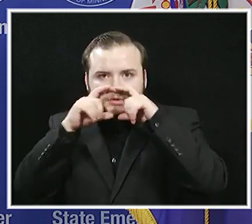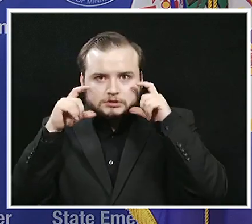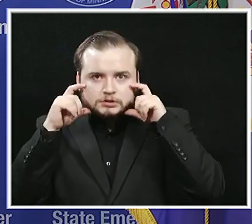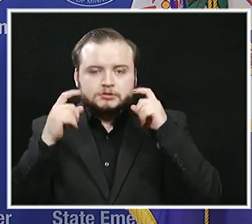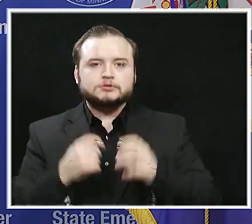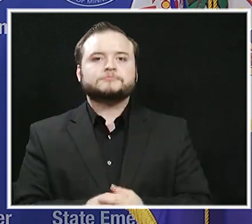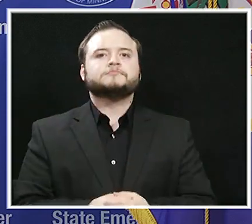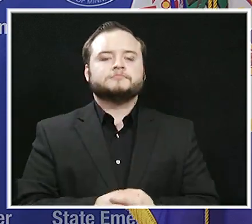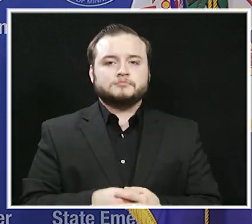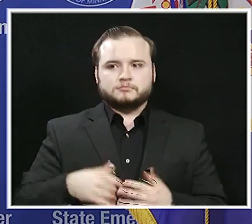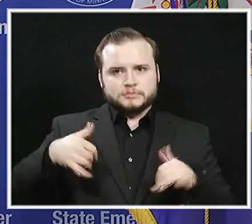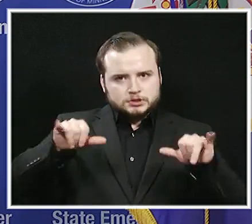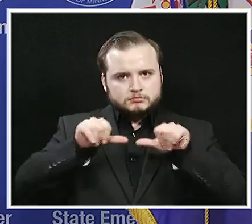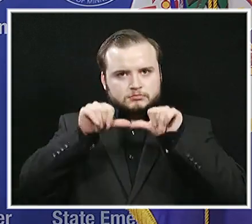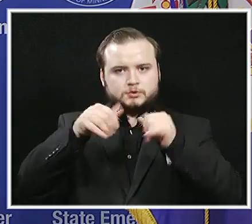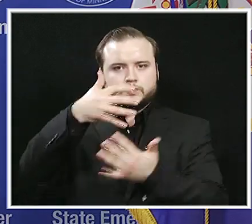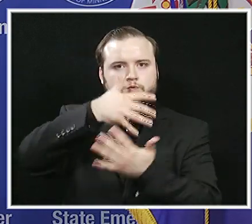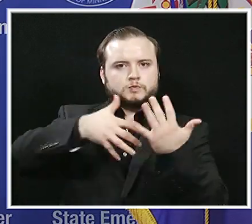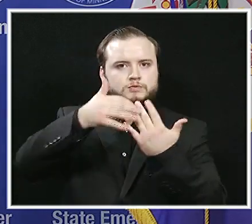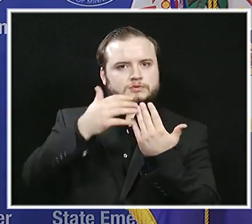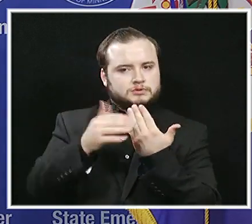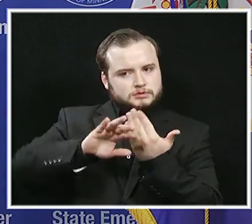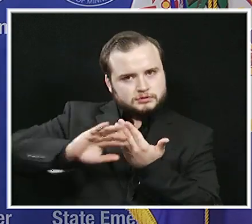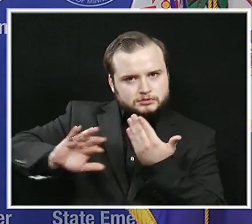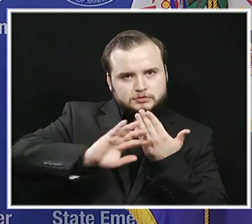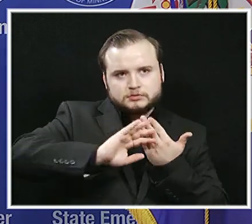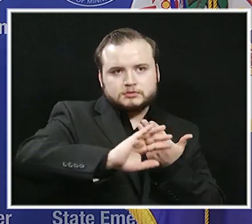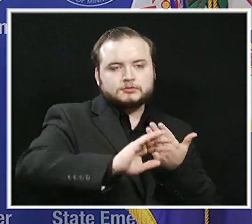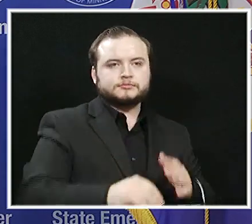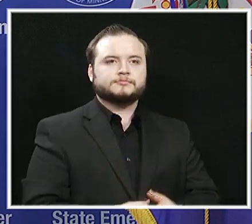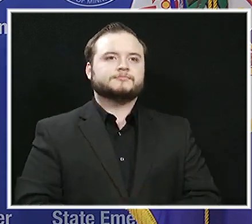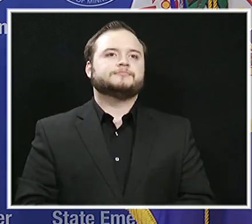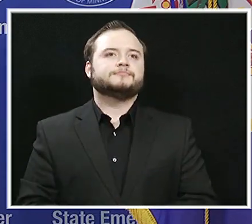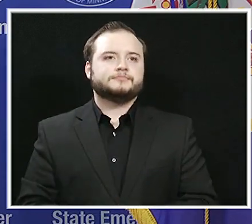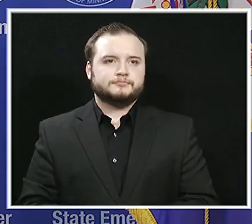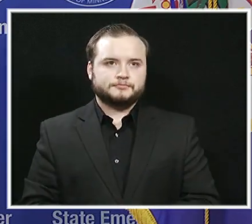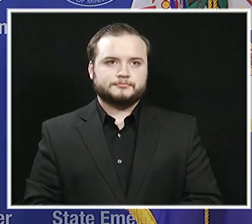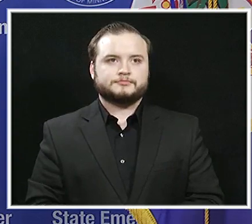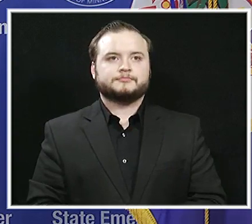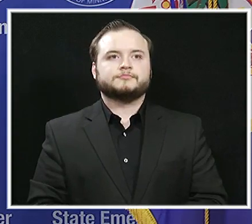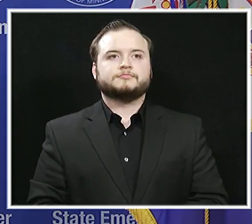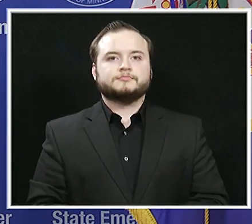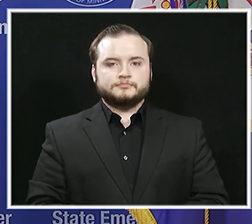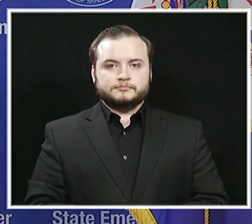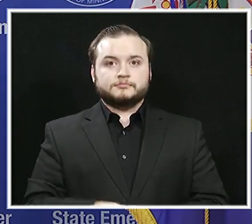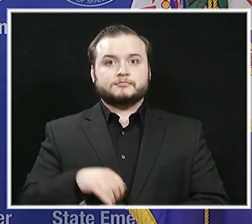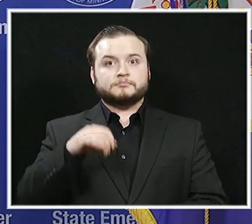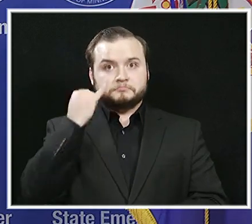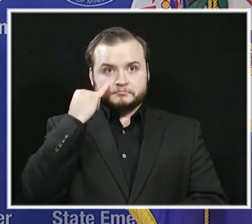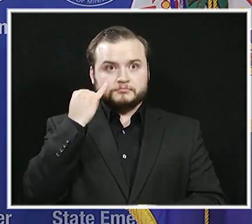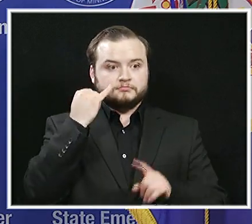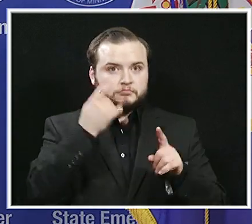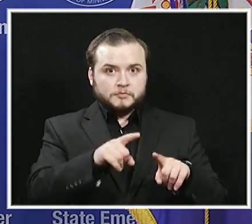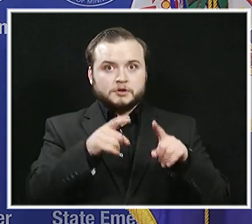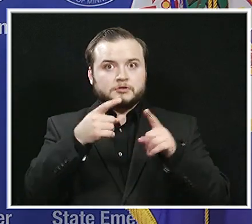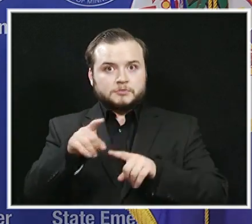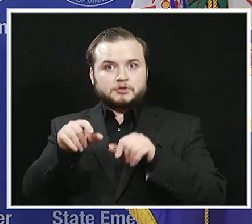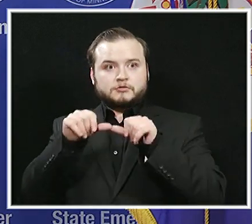up. They are ready to go. Once we validate and prove this, we can start bringing most of those customer facing things back online.